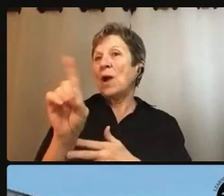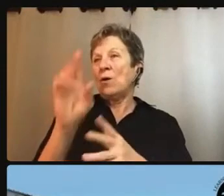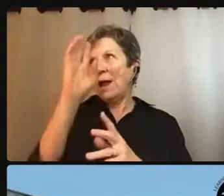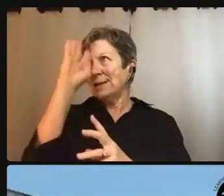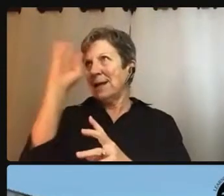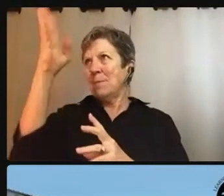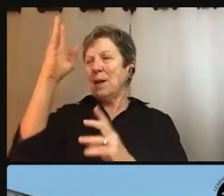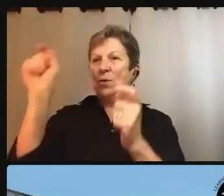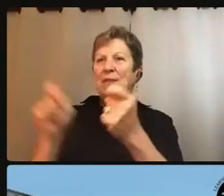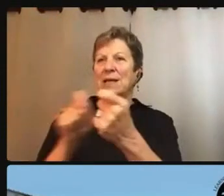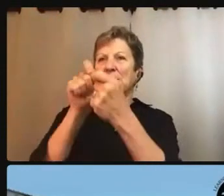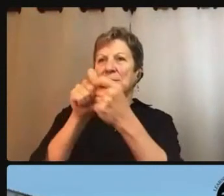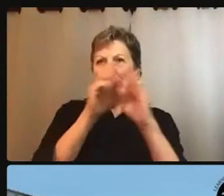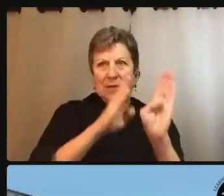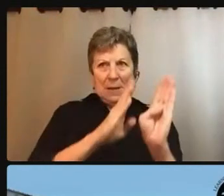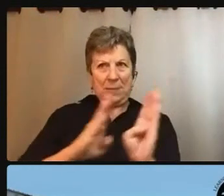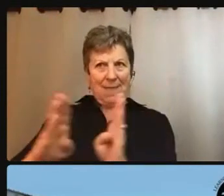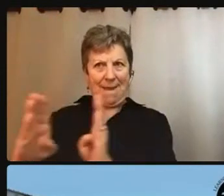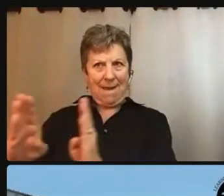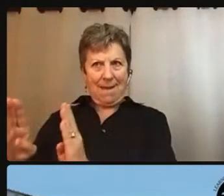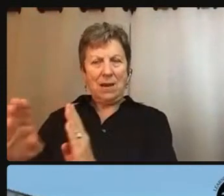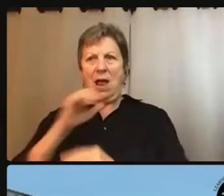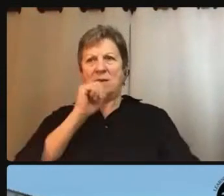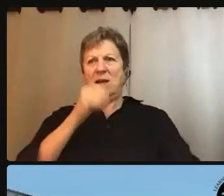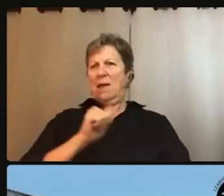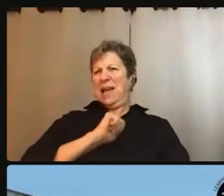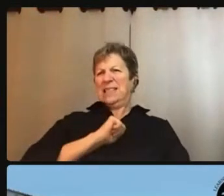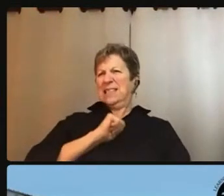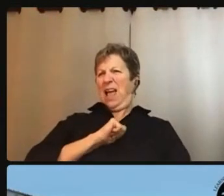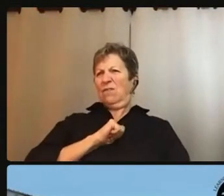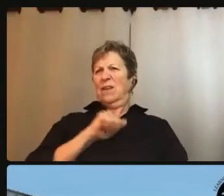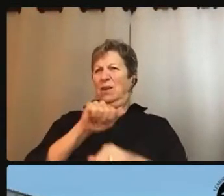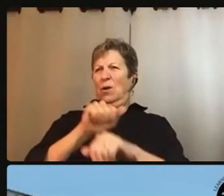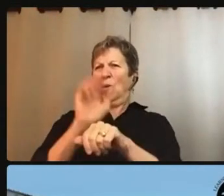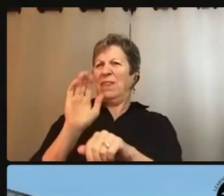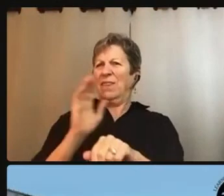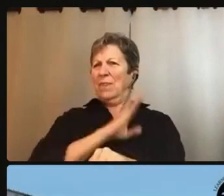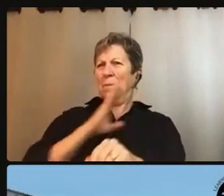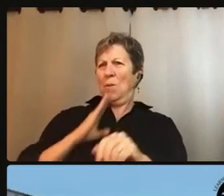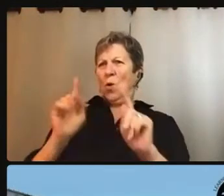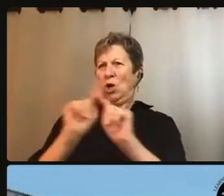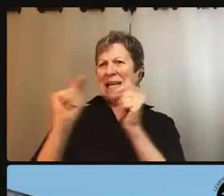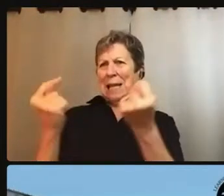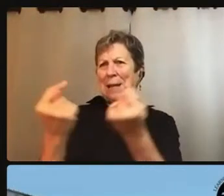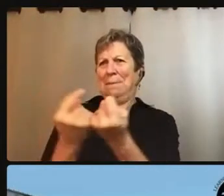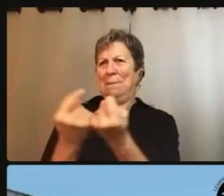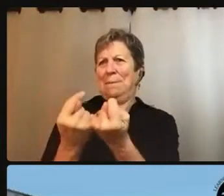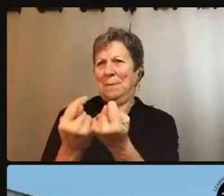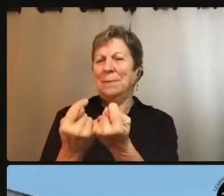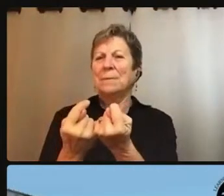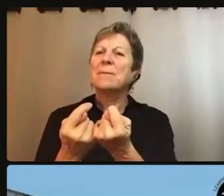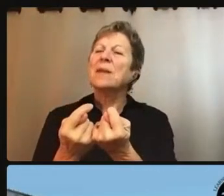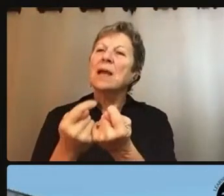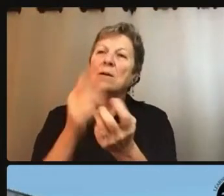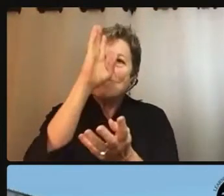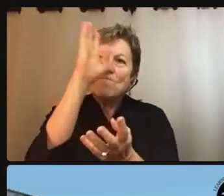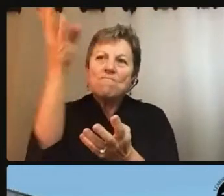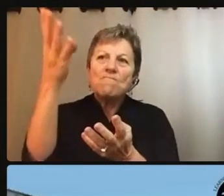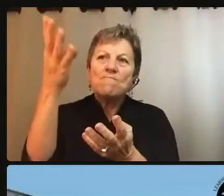THIS. AND AND THAT'S WHERE I WOULD COME UP WITH A VERY SPECIFIC